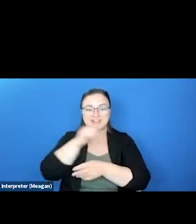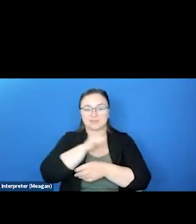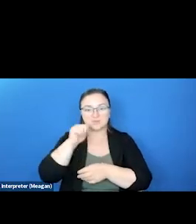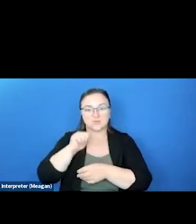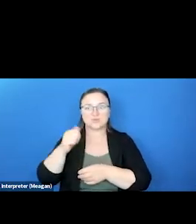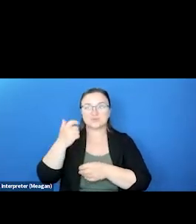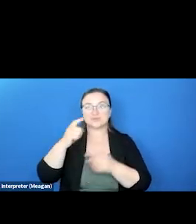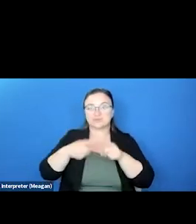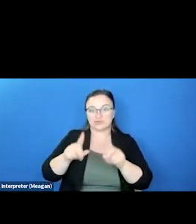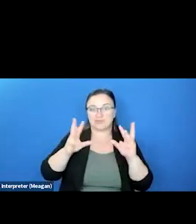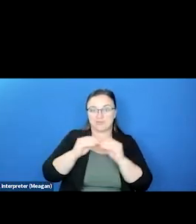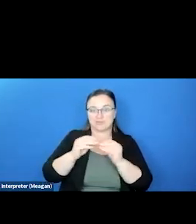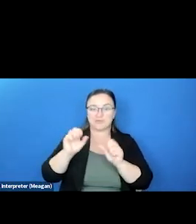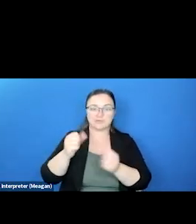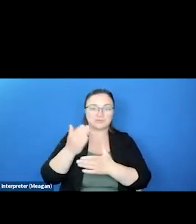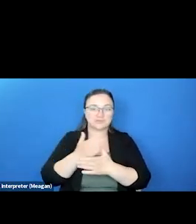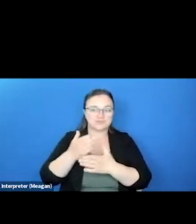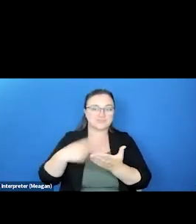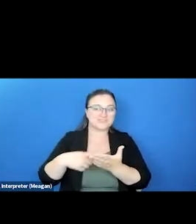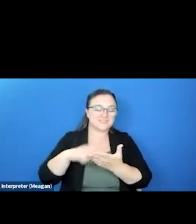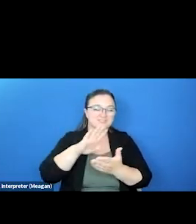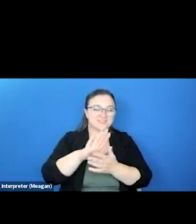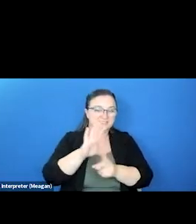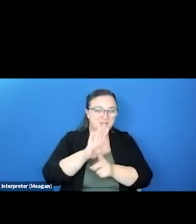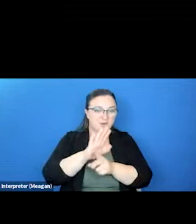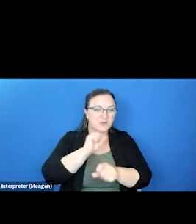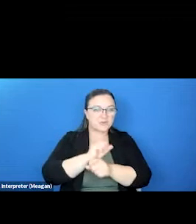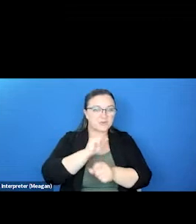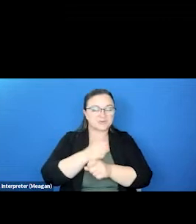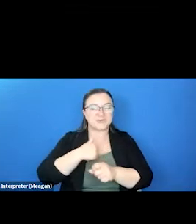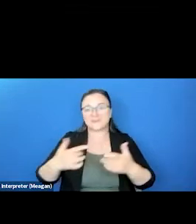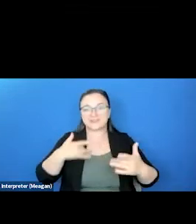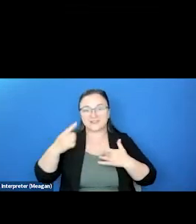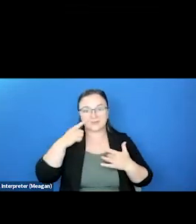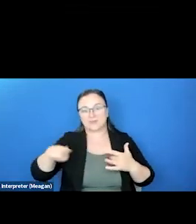and I'm excited for them to help answer all of your questions today.